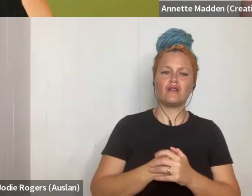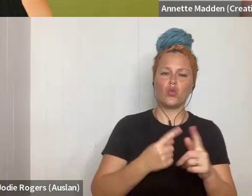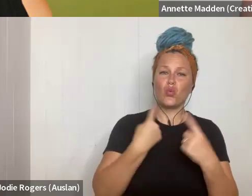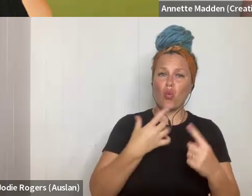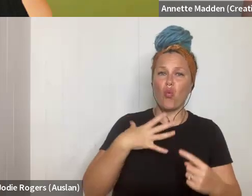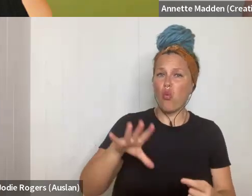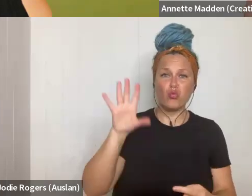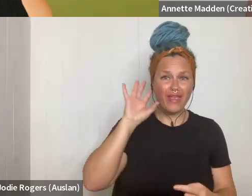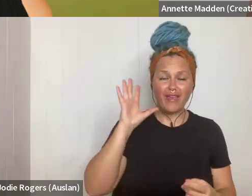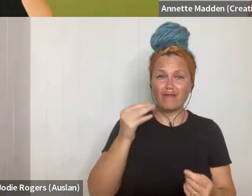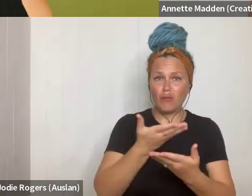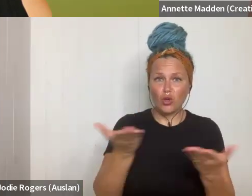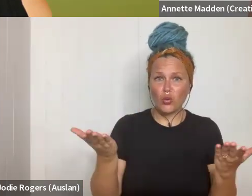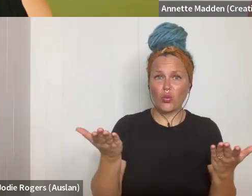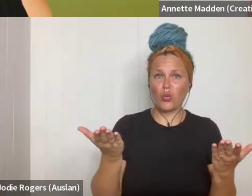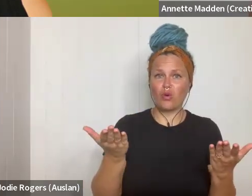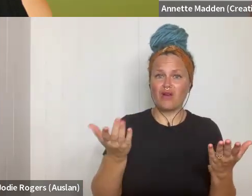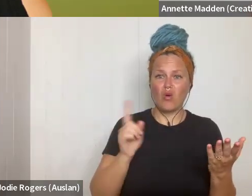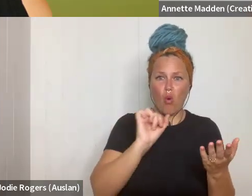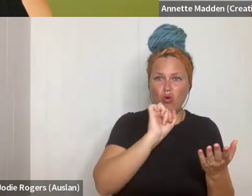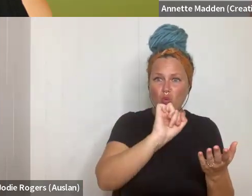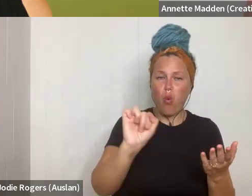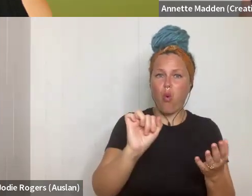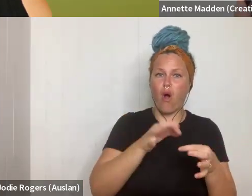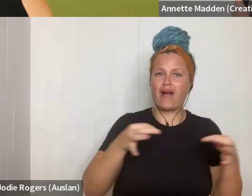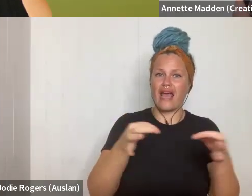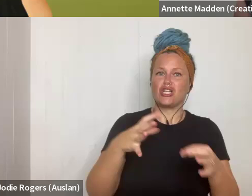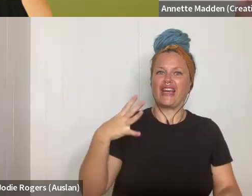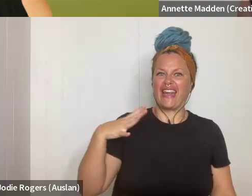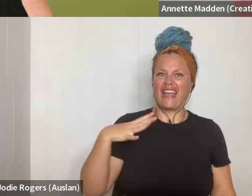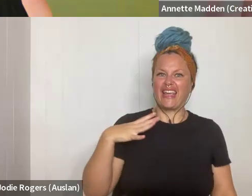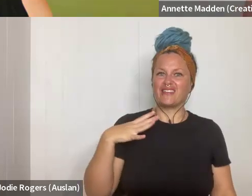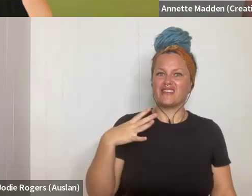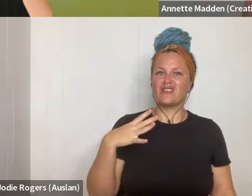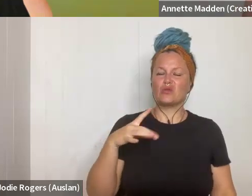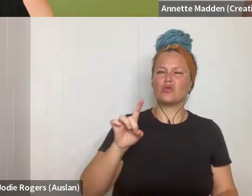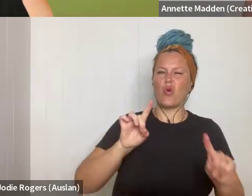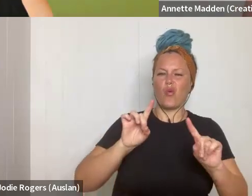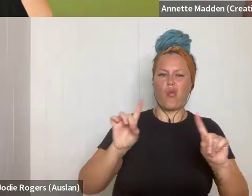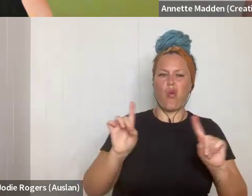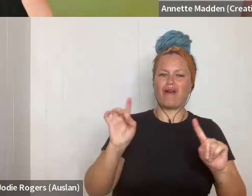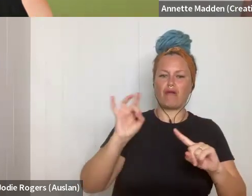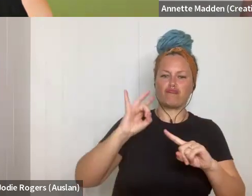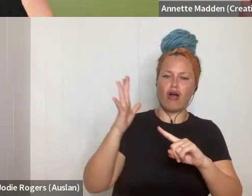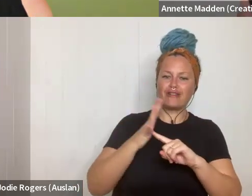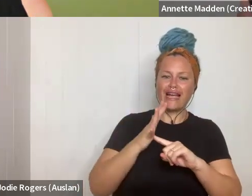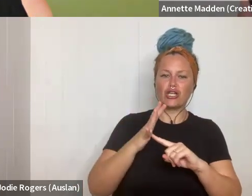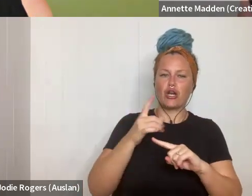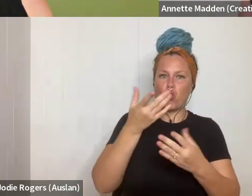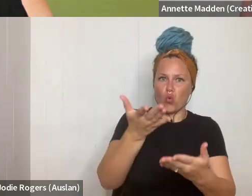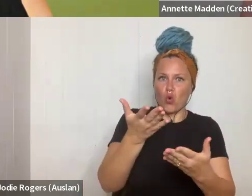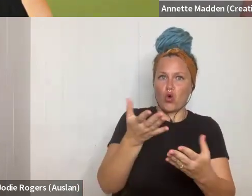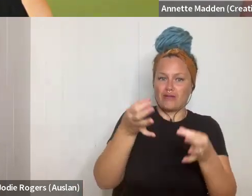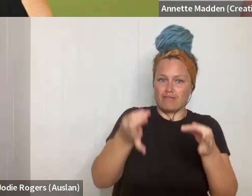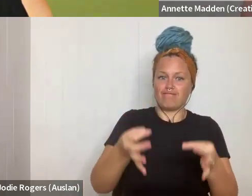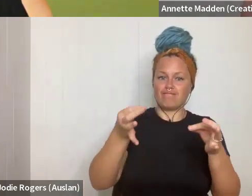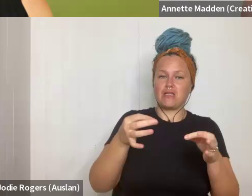for how we see the next two years playing out.